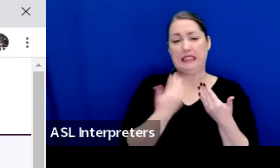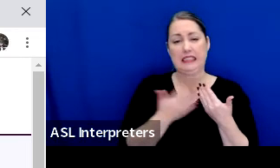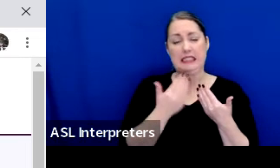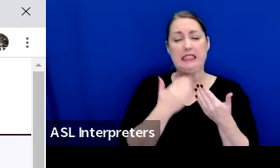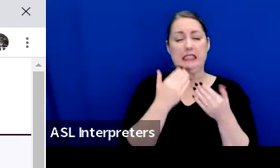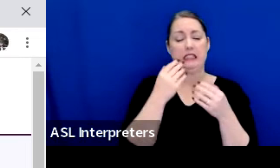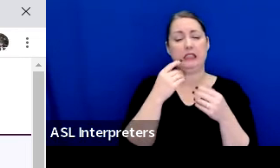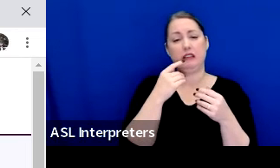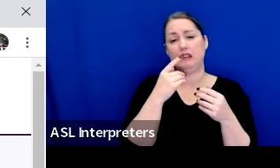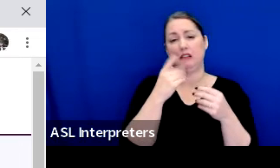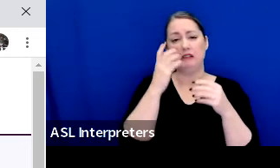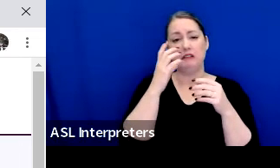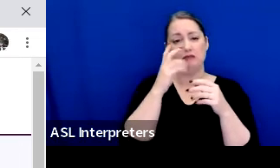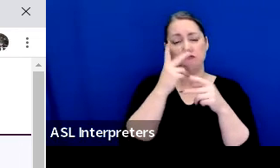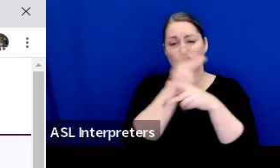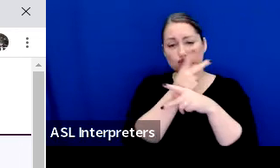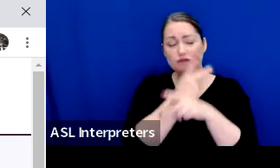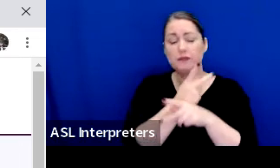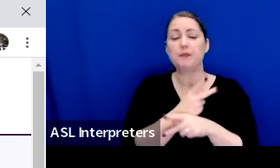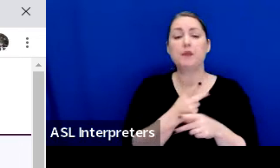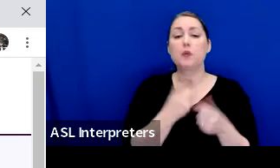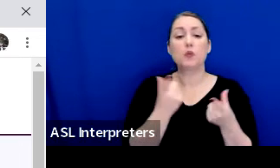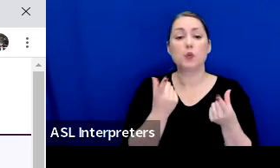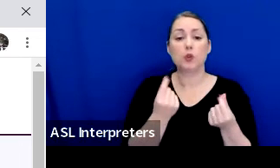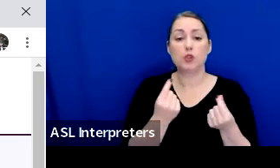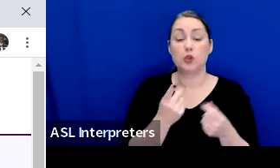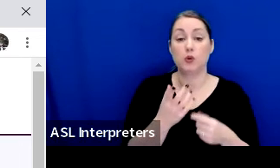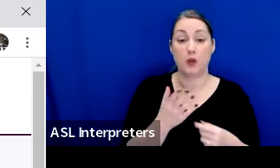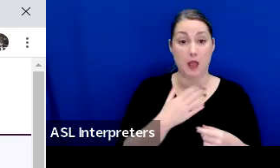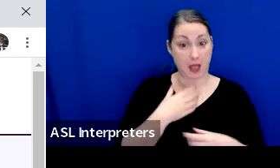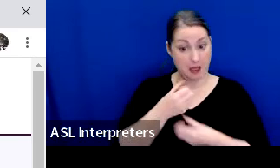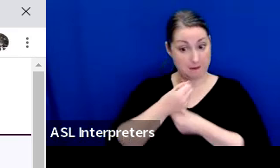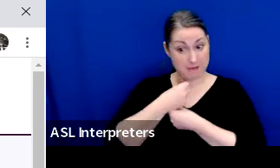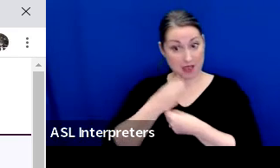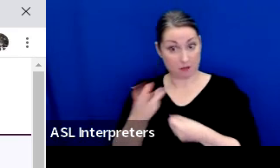And what I always do is I know I never make my own. I start with someone else's, then adjusted.